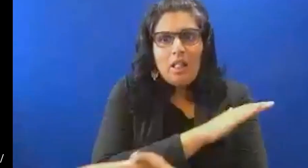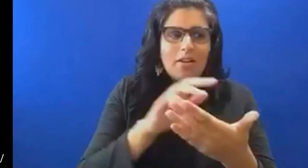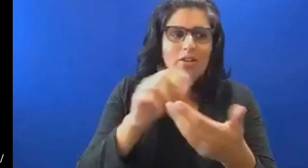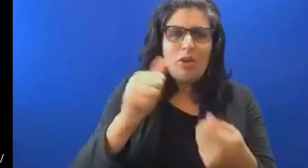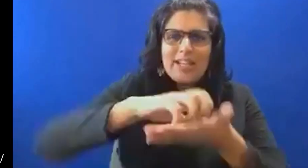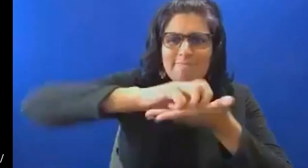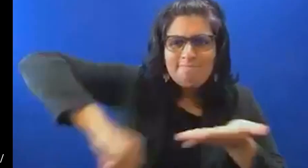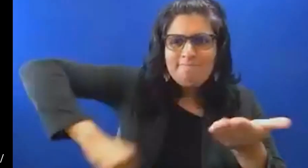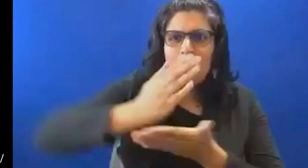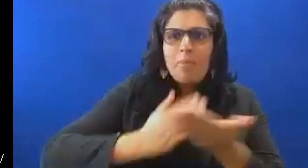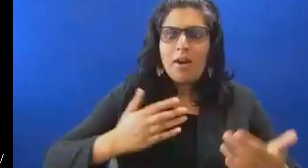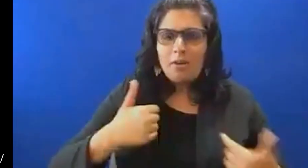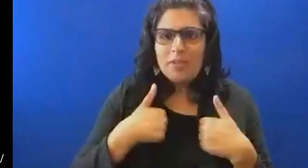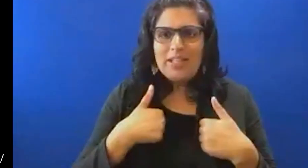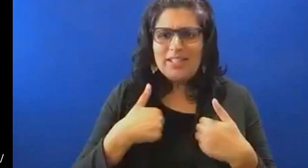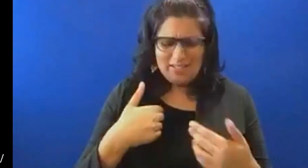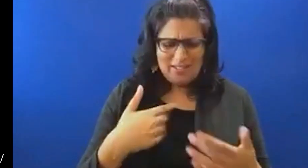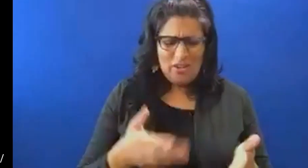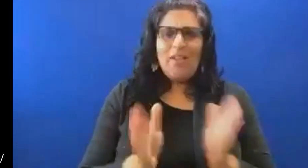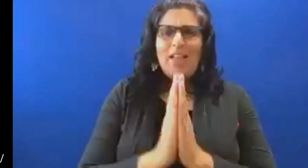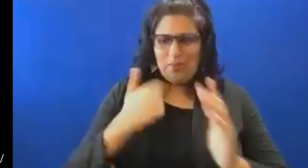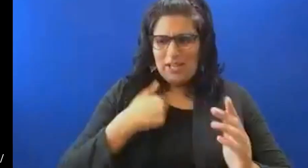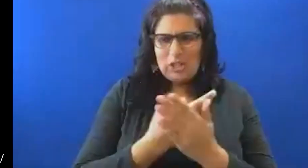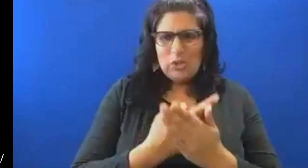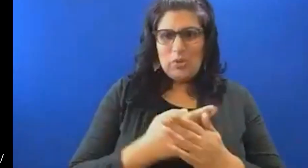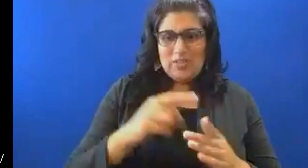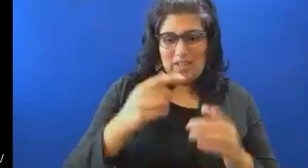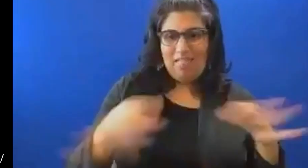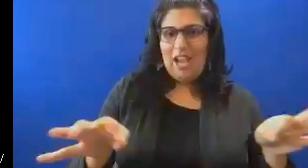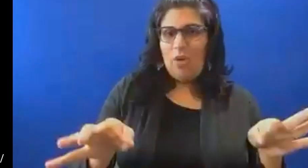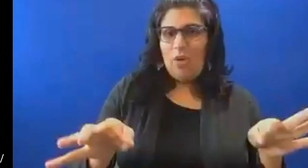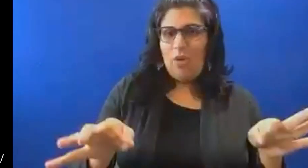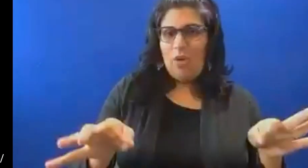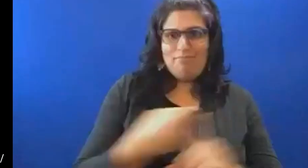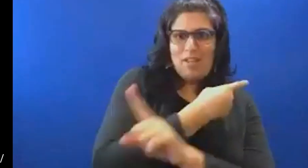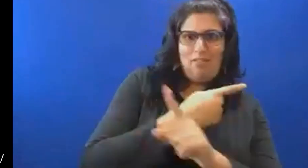me to use a language other than how I identify. Just to interject for a second.